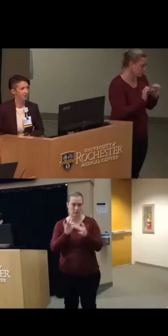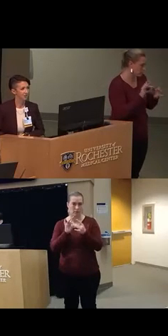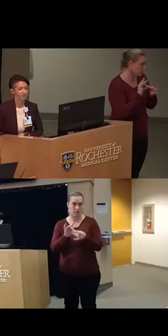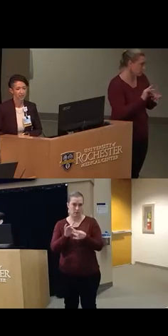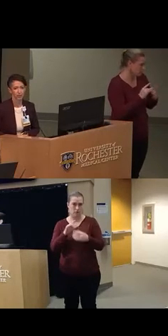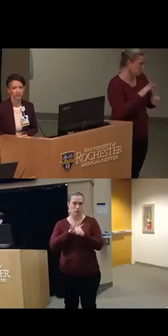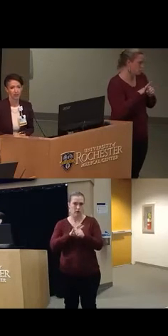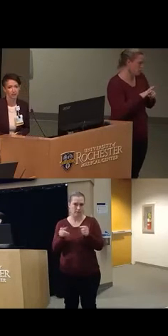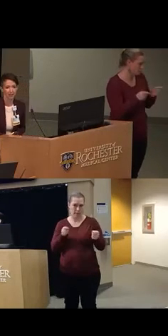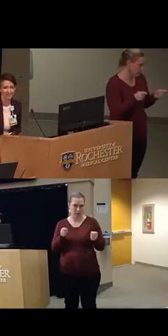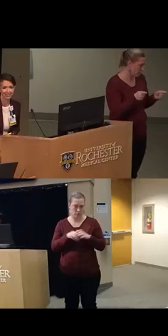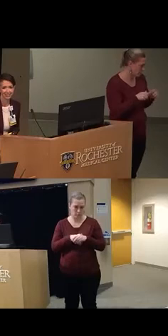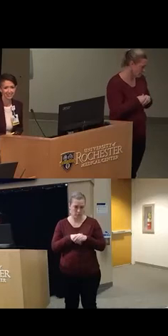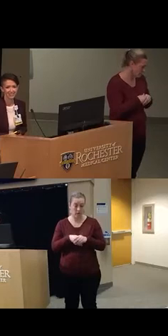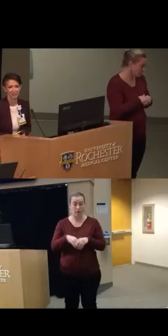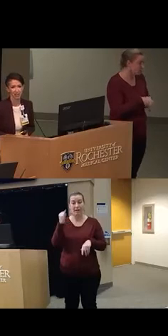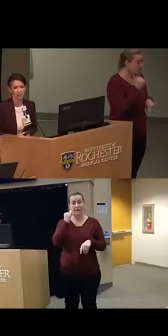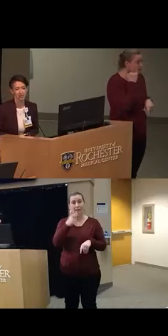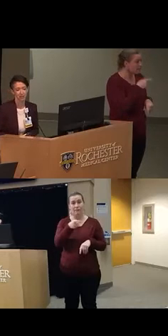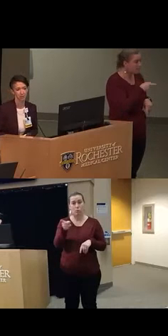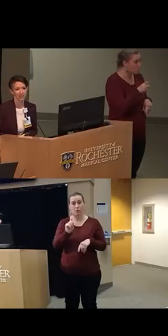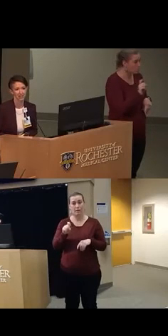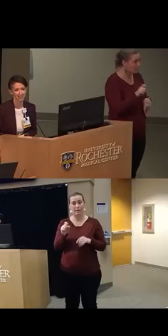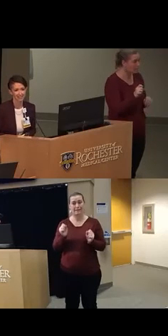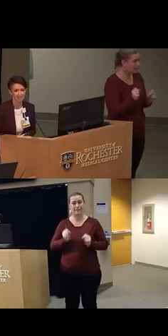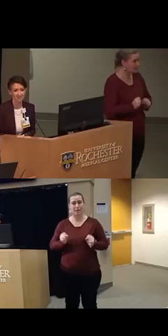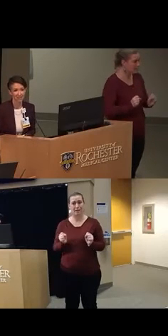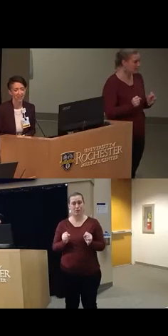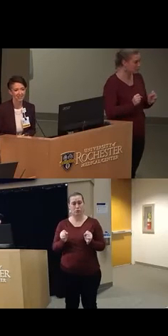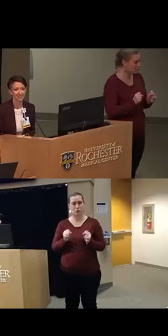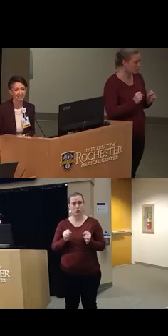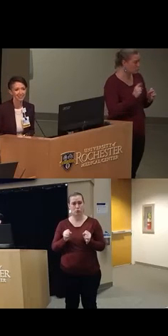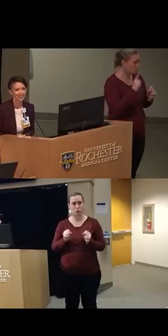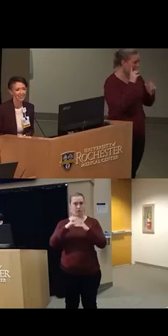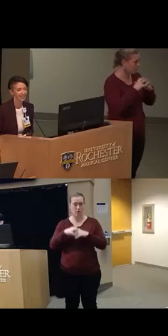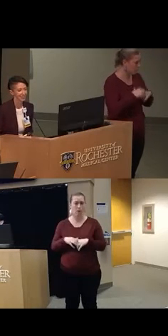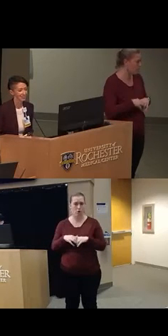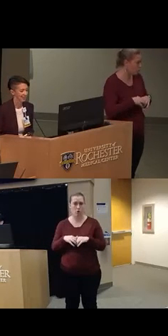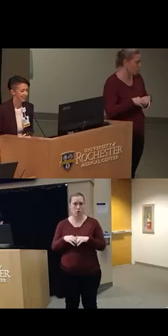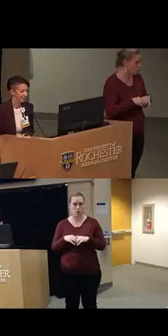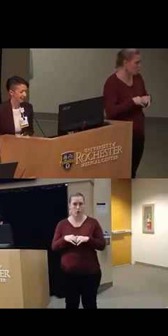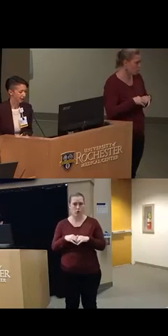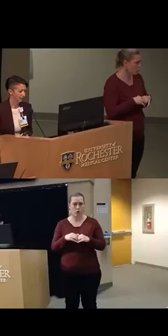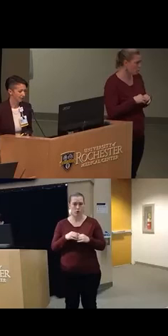when you need space to fall apart probably you look to appear I know I do okay um and